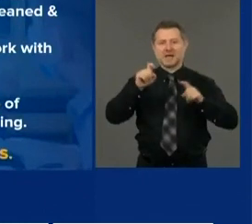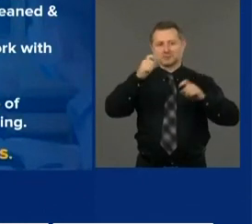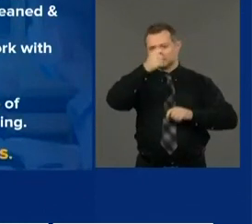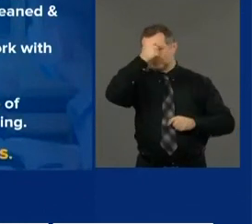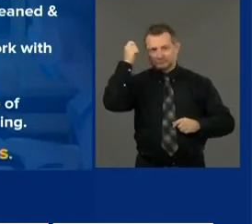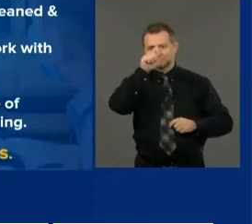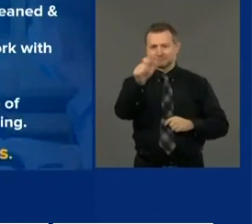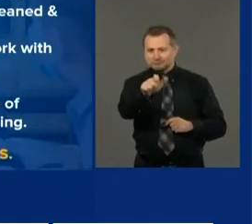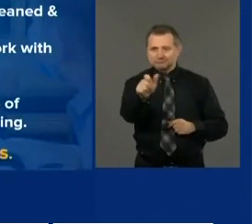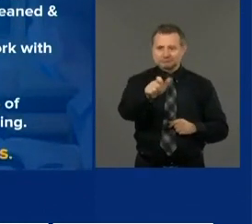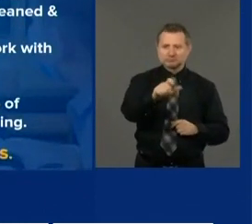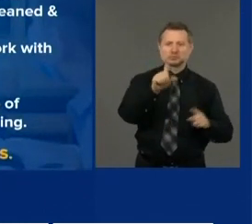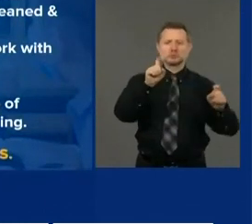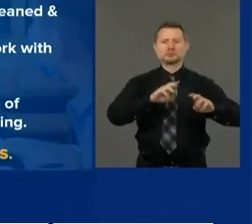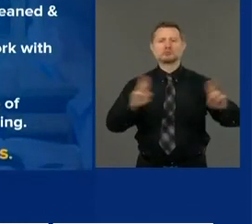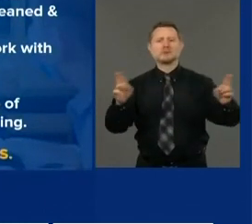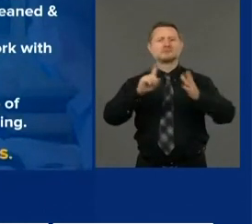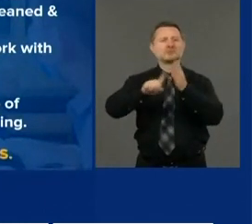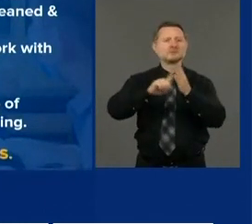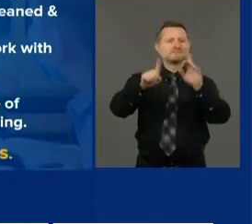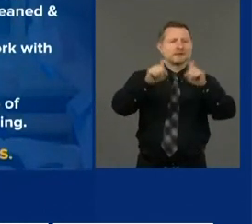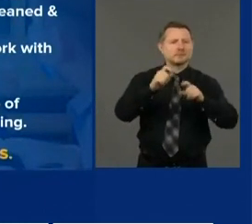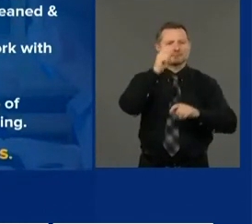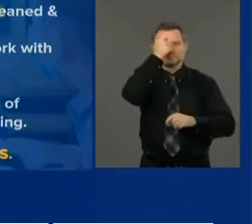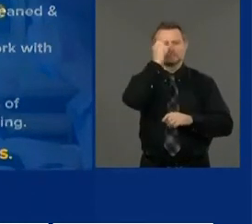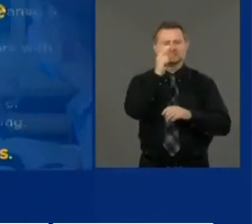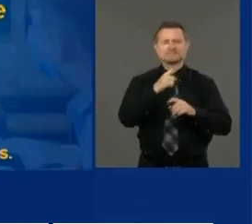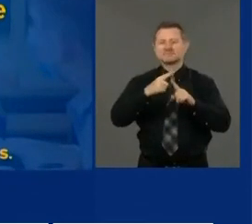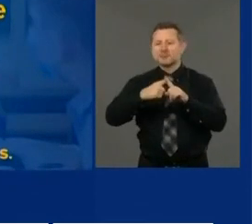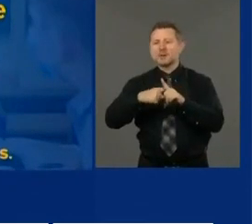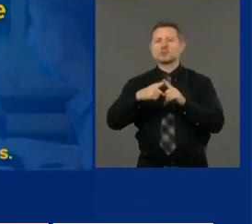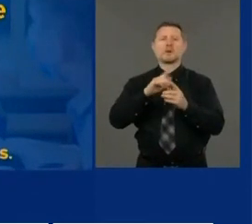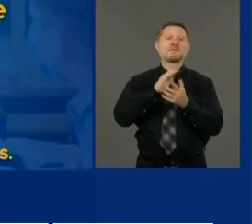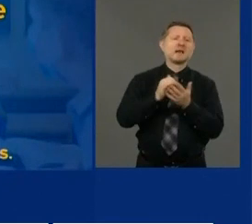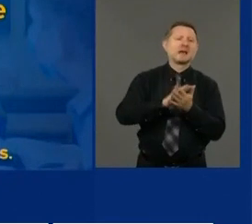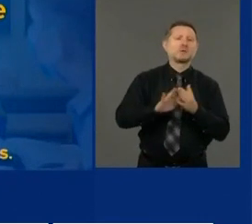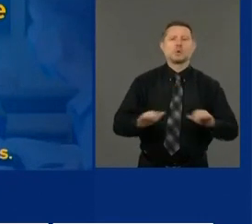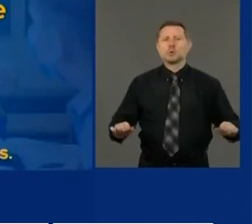SERVICE, EXTRA CURRICULAR ACTIVITIES, AFTERCARE. EVERY CHILD IN PERSON ENTERING